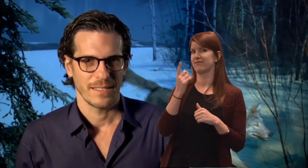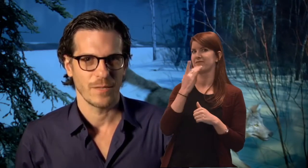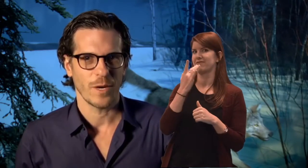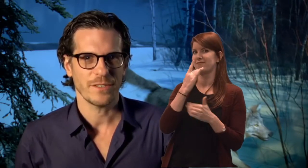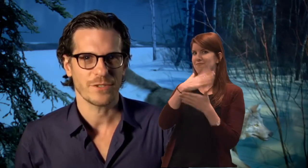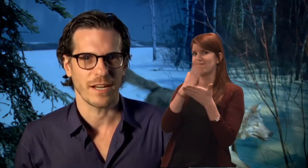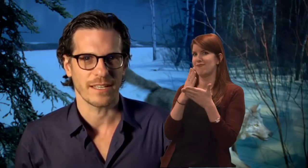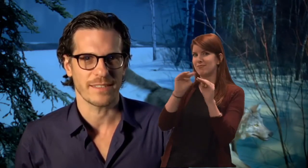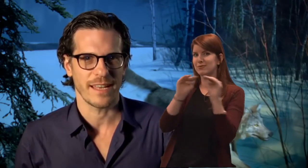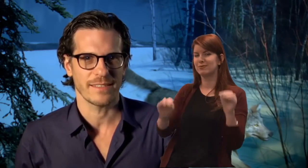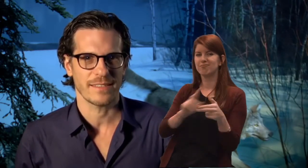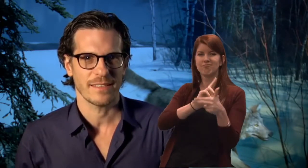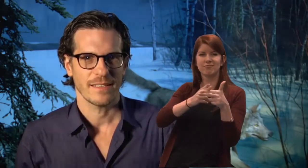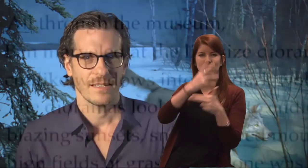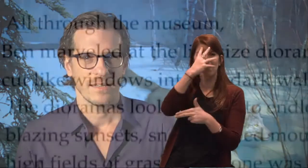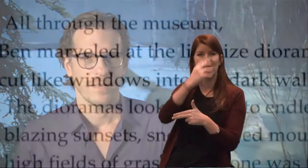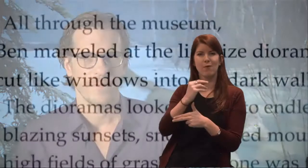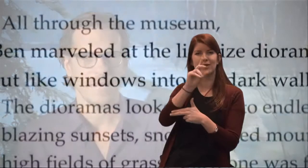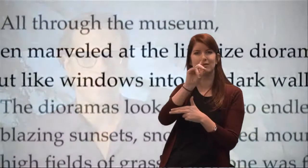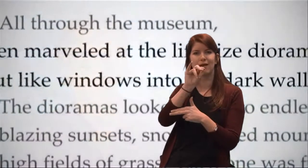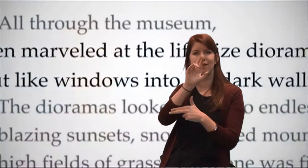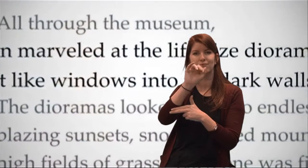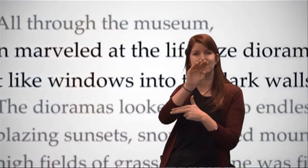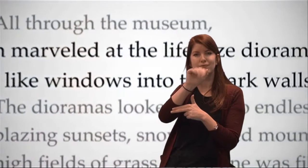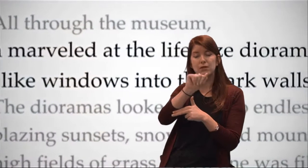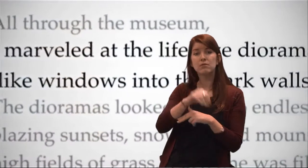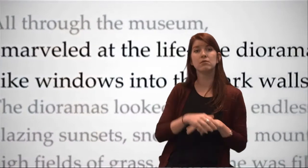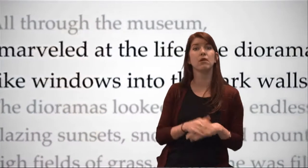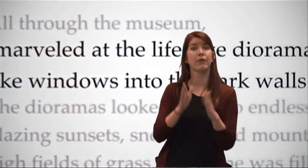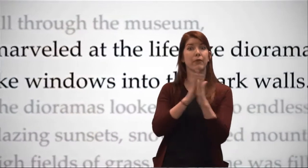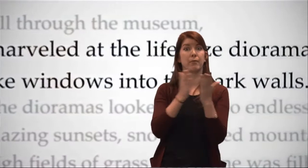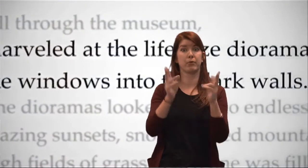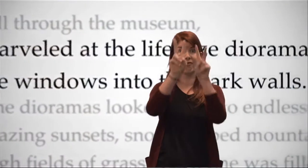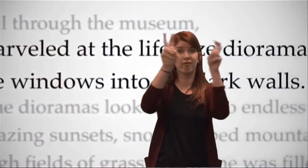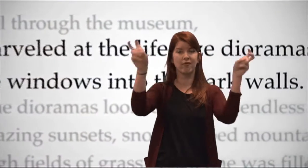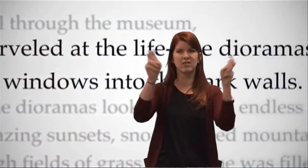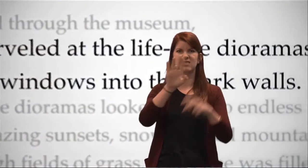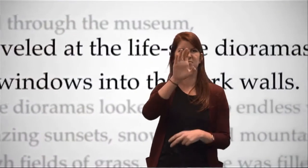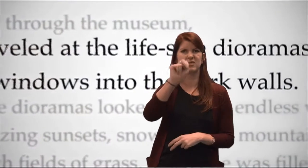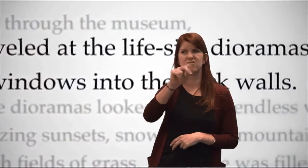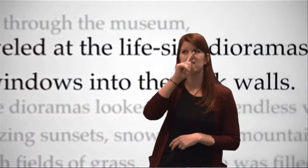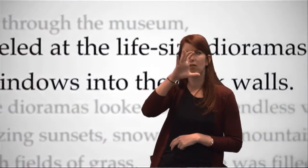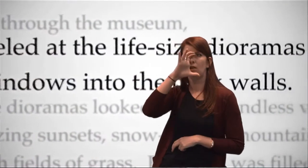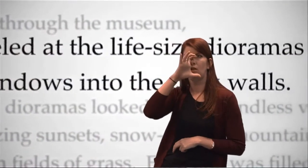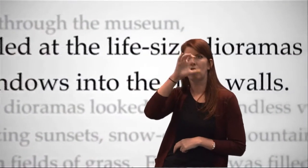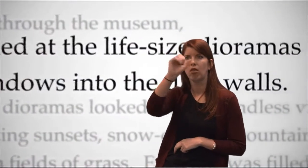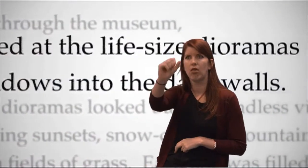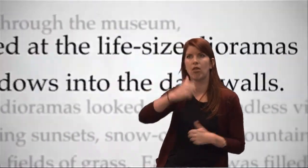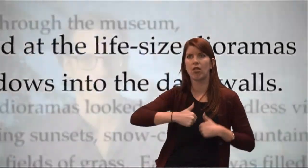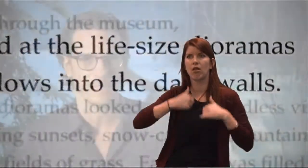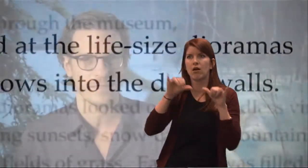In Wonderstruck it says, "Ben marveled at the life-sized dioramas cut like windows into the dark walls."